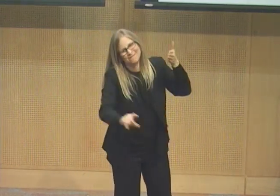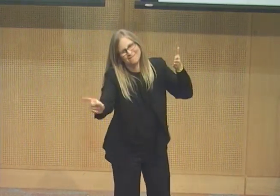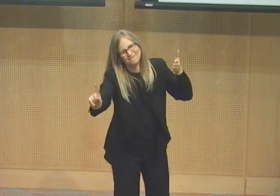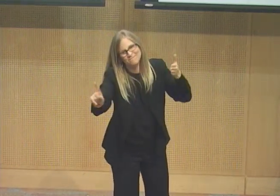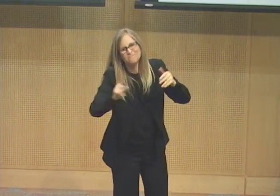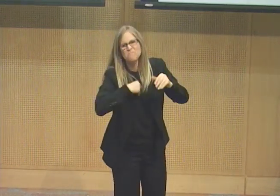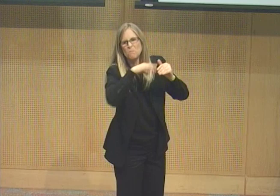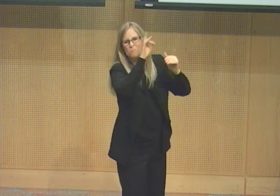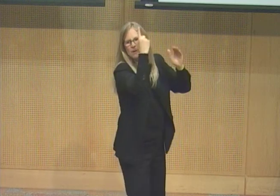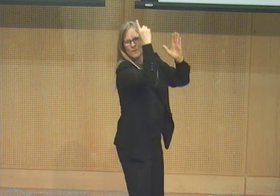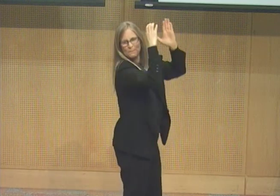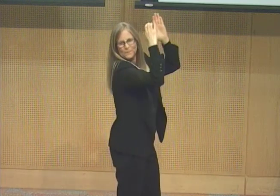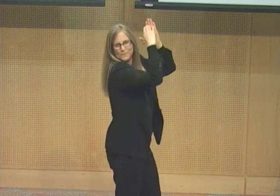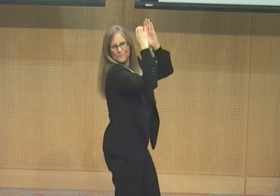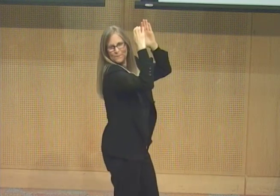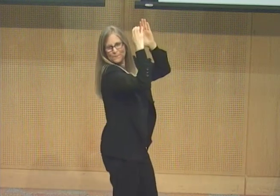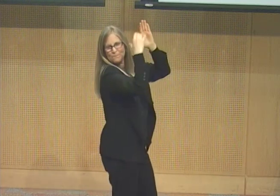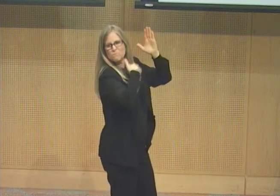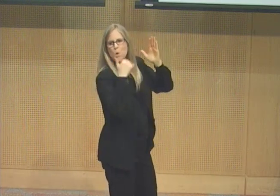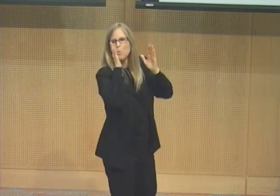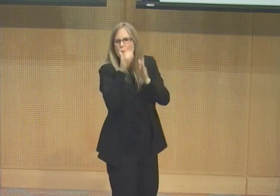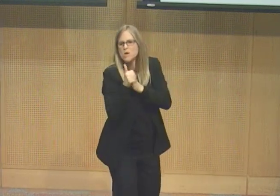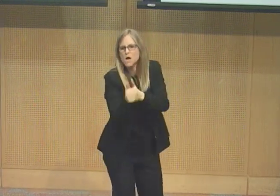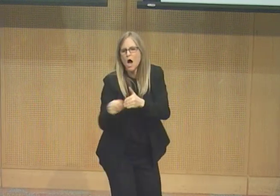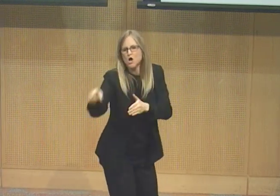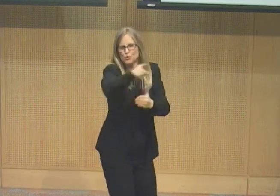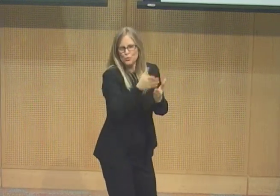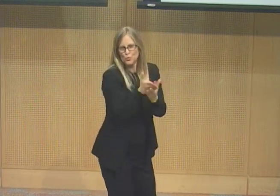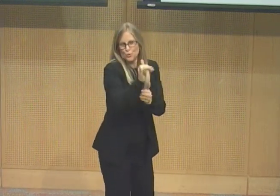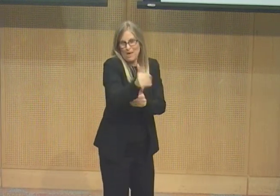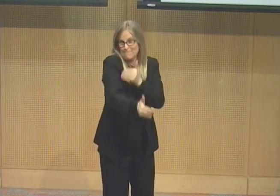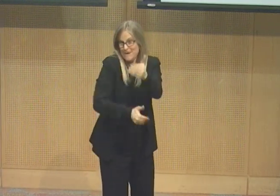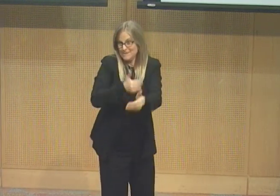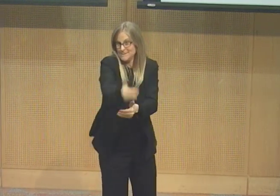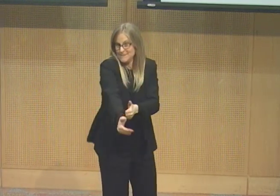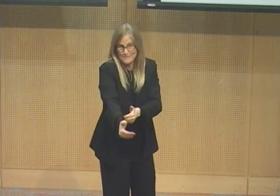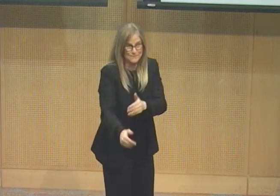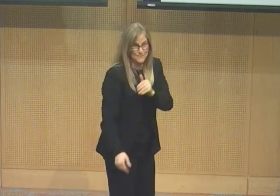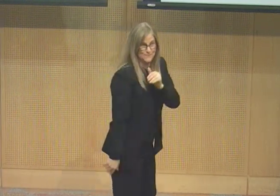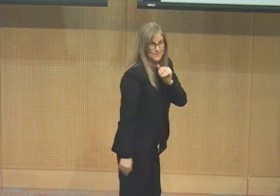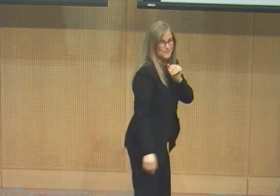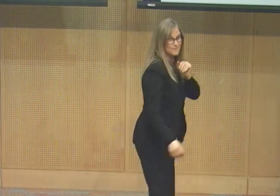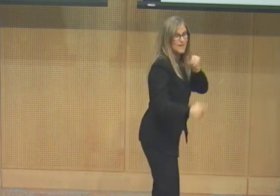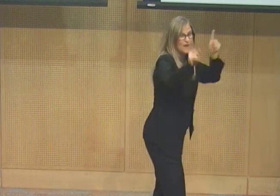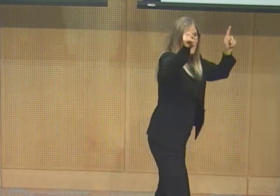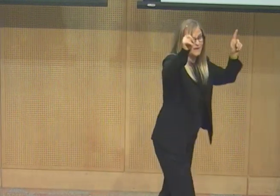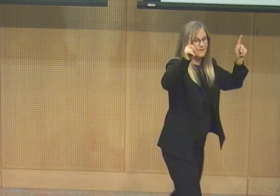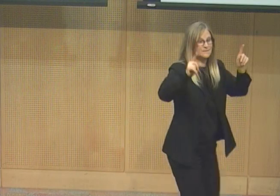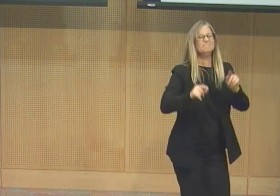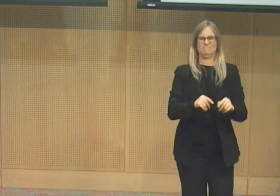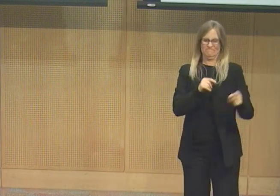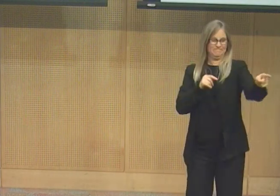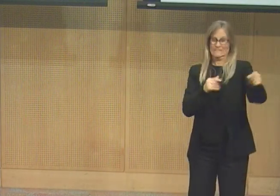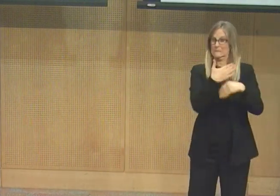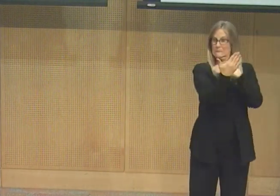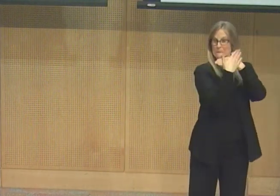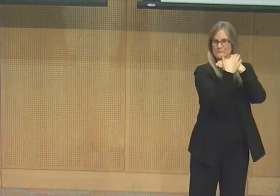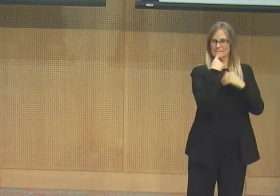I'm not going to show you the full article, but I'm just gonna give you a couple sample sentences so you can see the process that I went through.